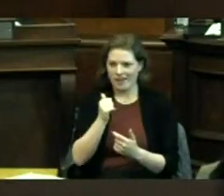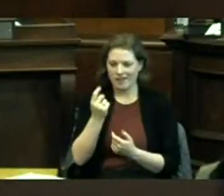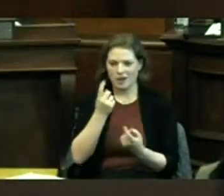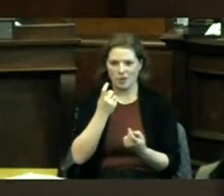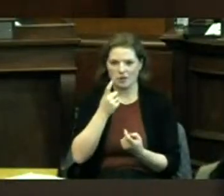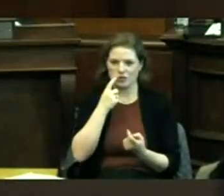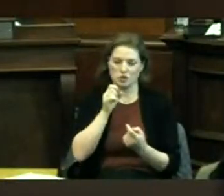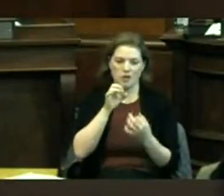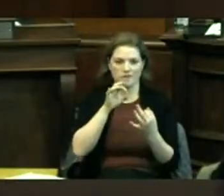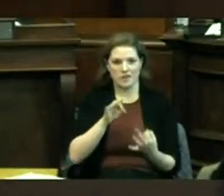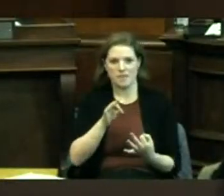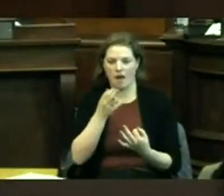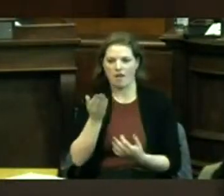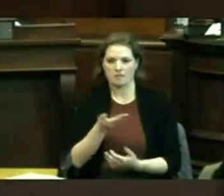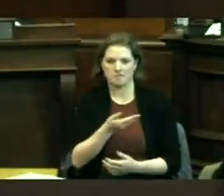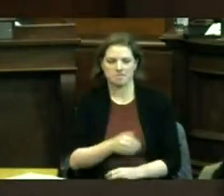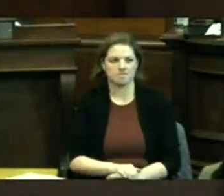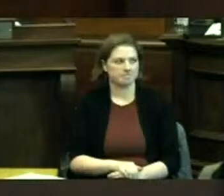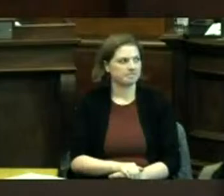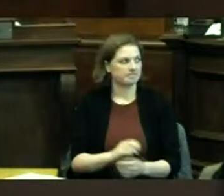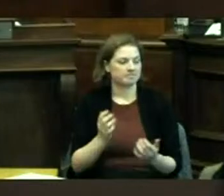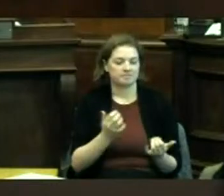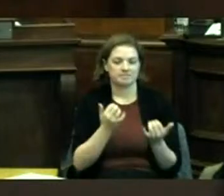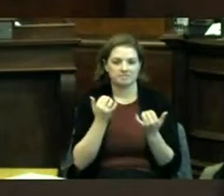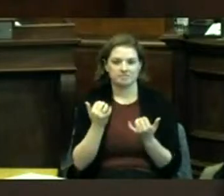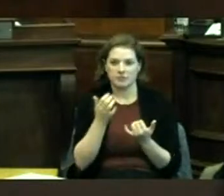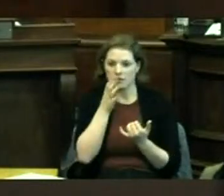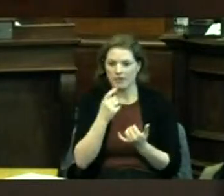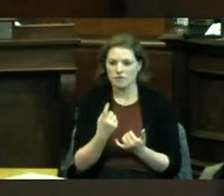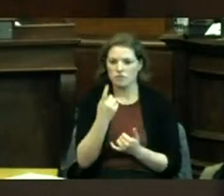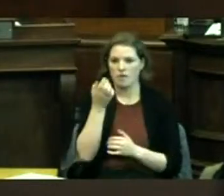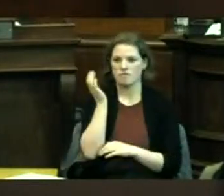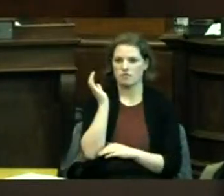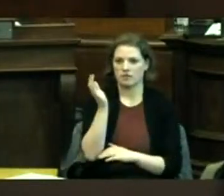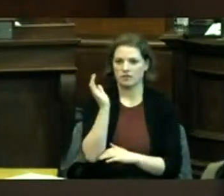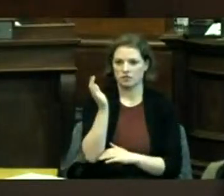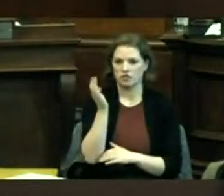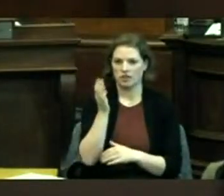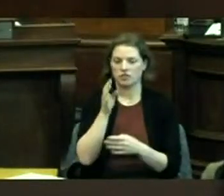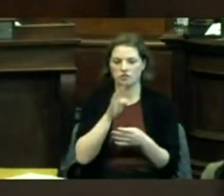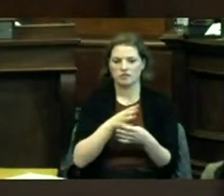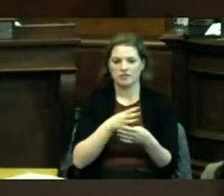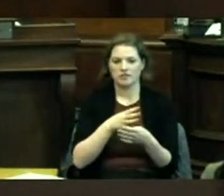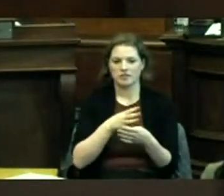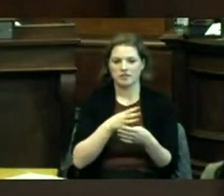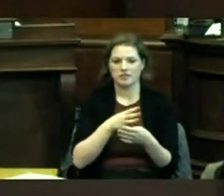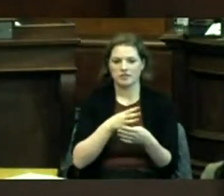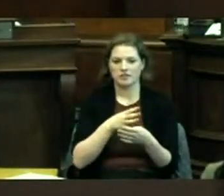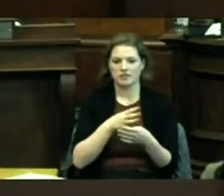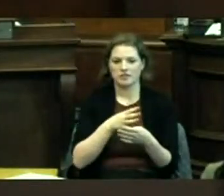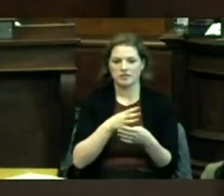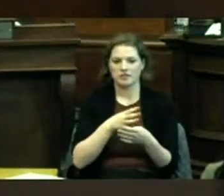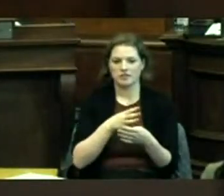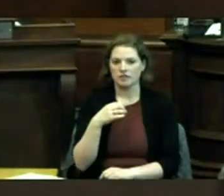Deputy Chief of Staff Jen, Adrian and Jade from the council staff. If you have any questions